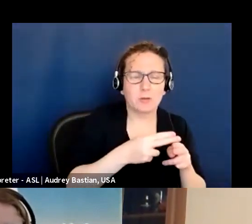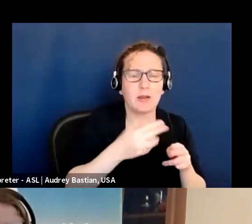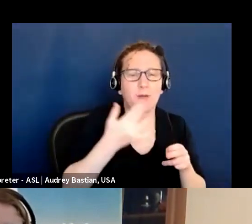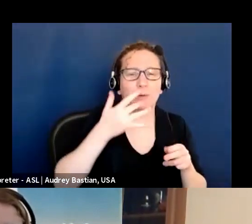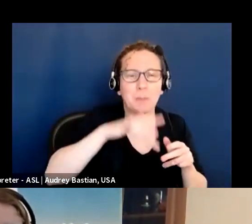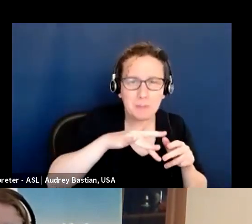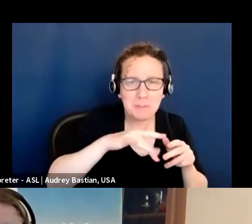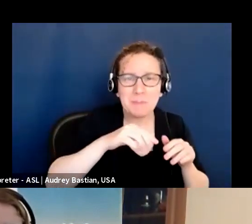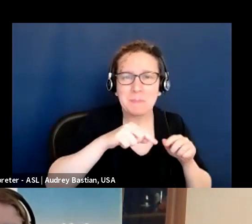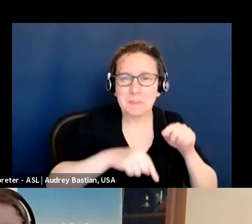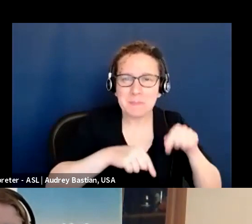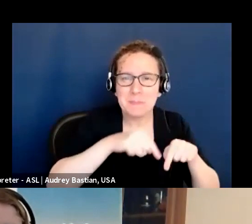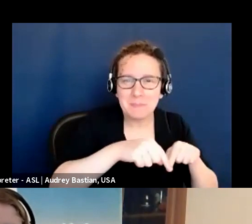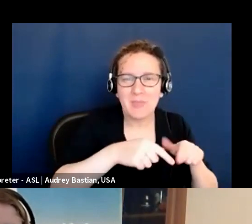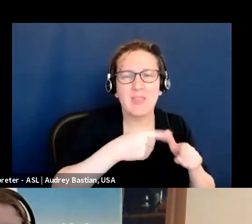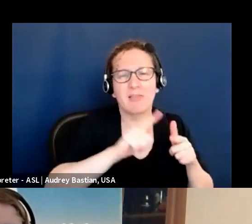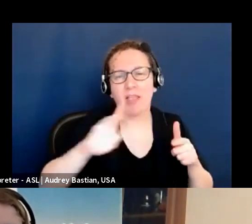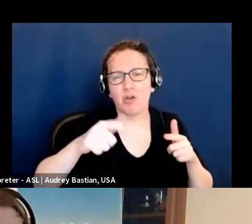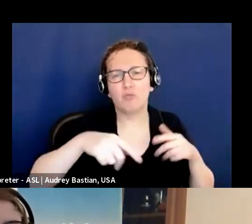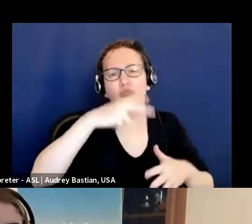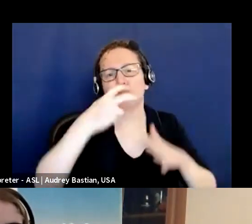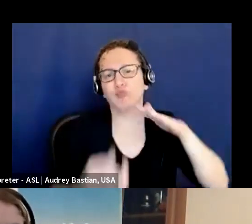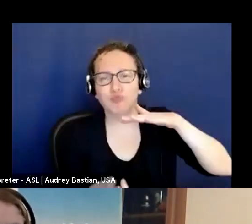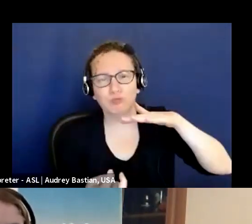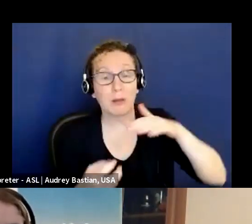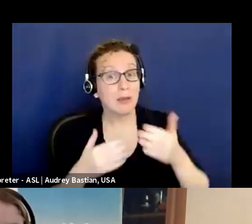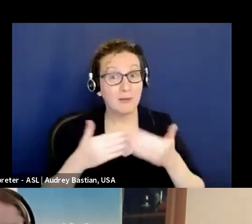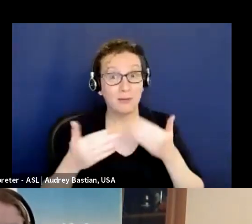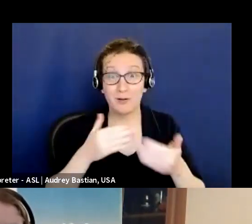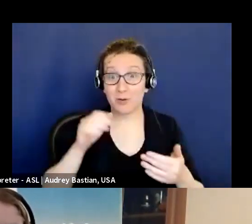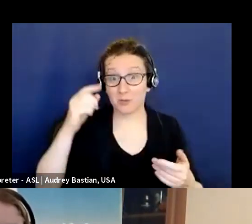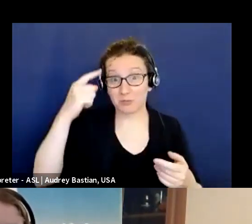you're thinking about STEM careers exchange, it's still something that you can benefit from.